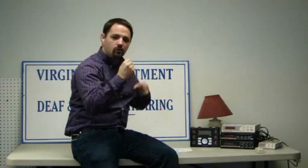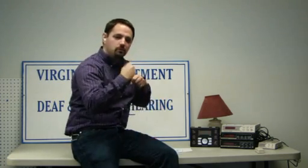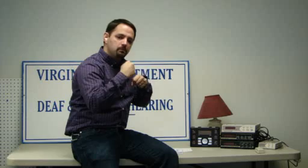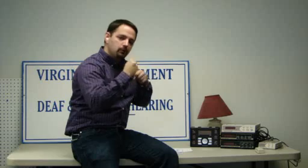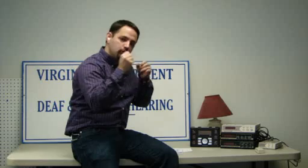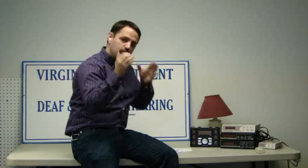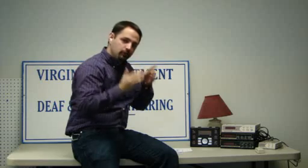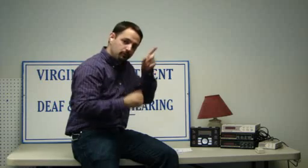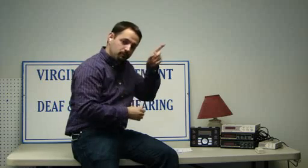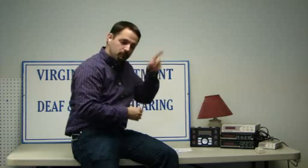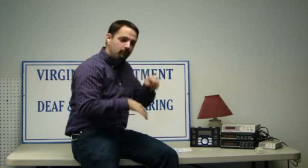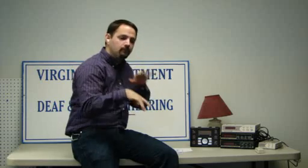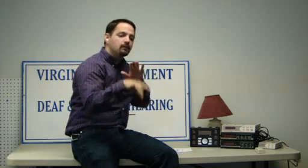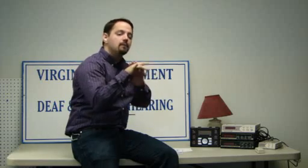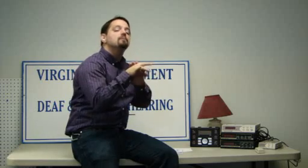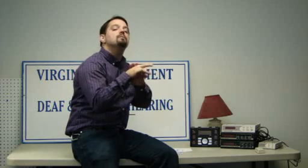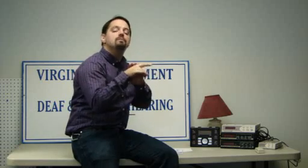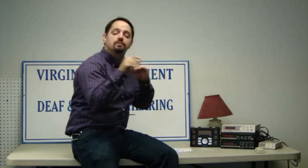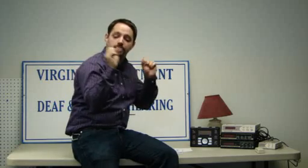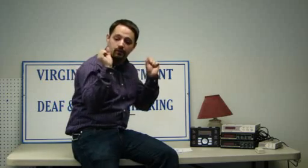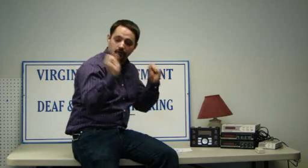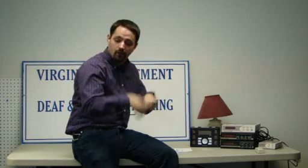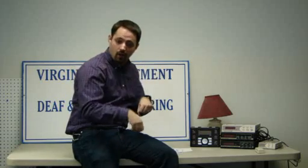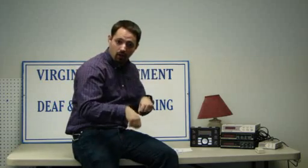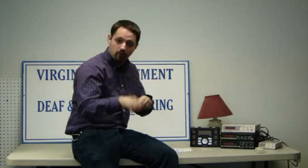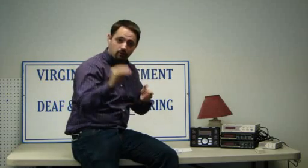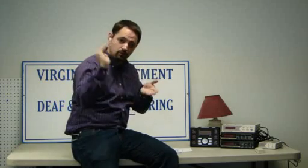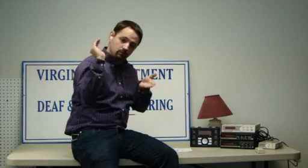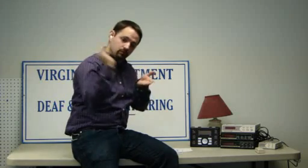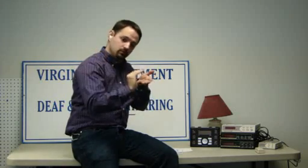I consulted the manufacturer and found out that you can